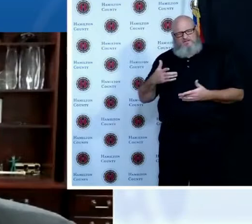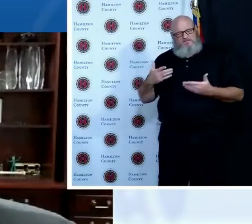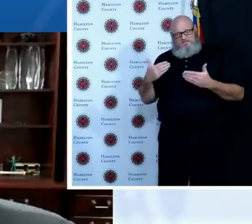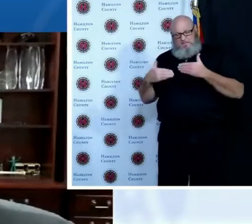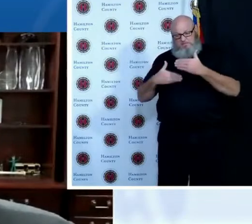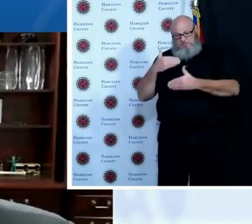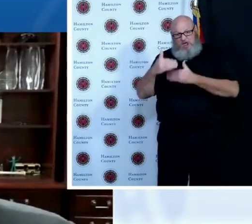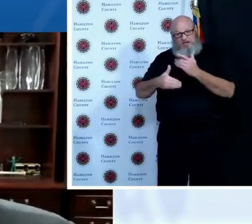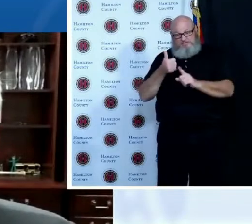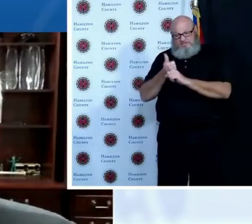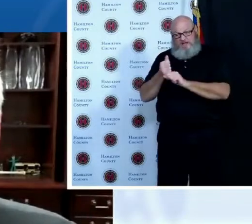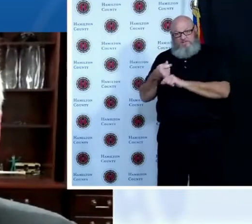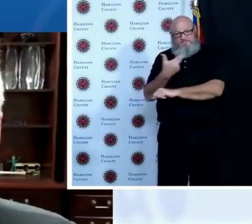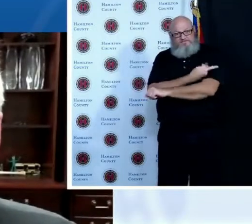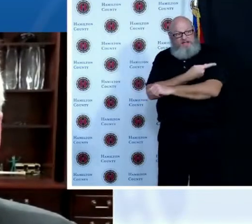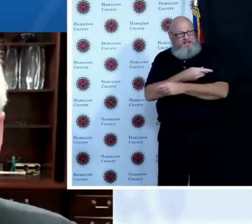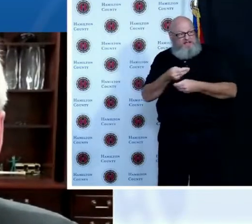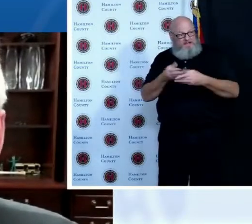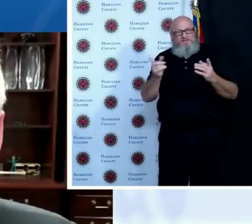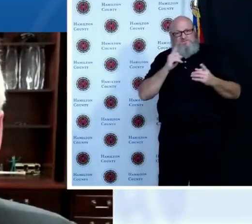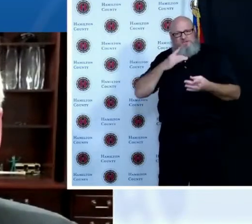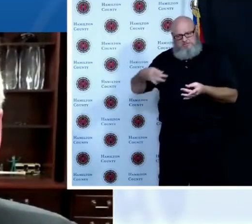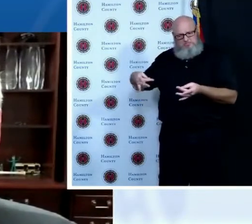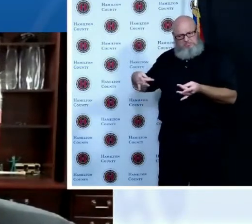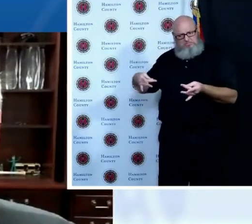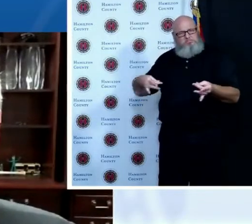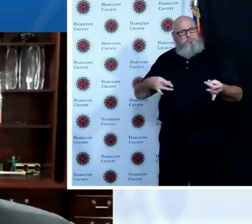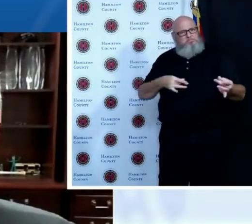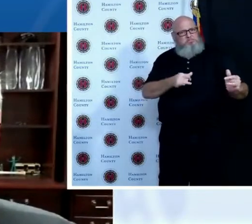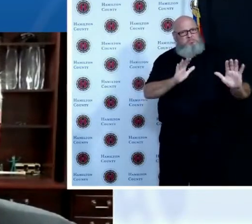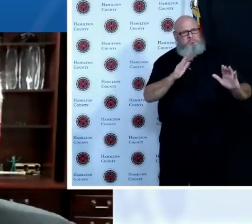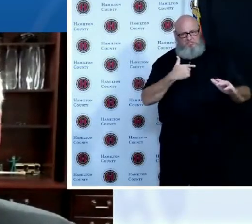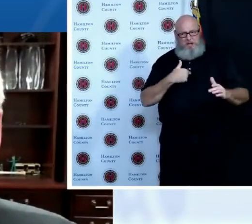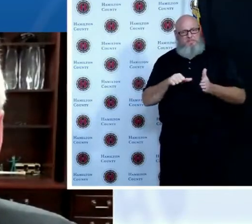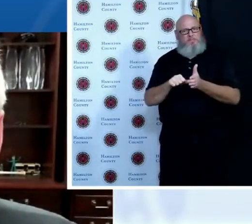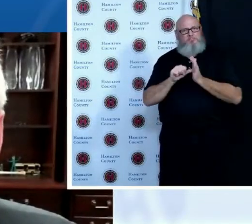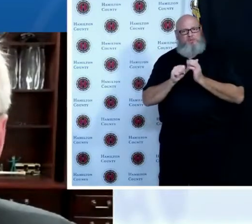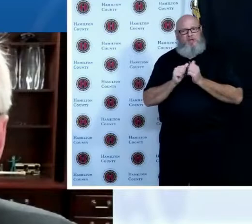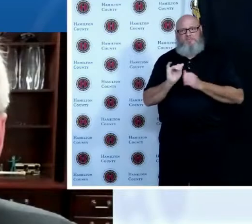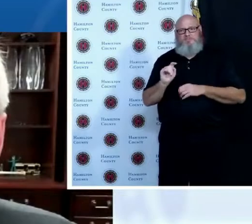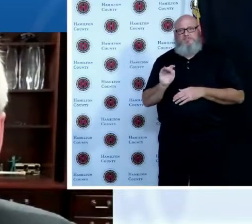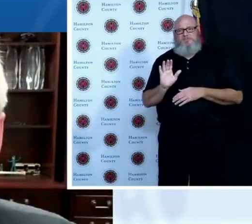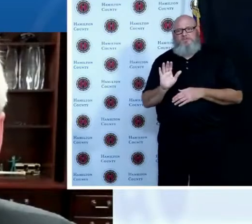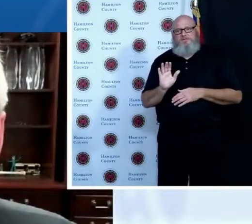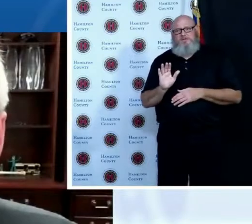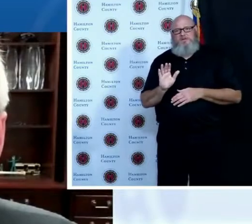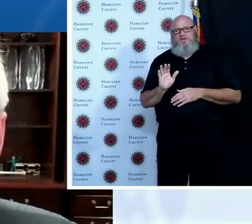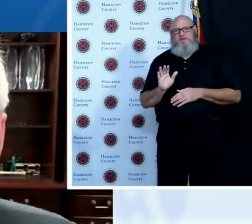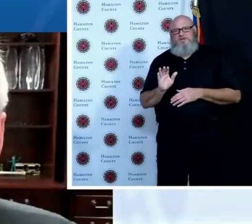a dose you know we will identify somebody who is interested if if we have extra doses available